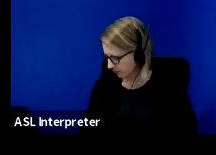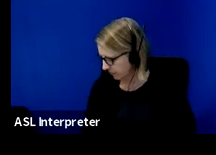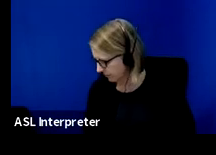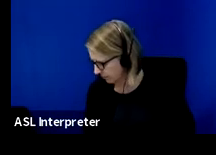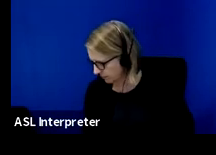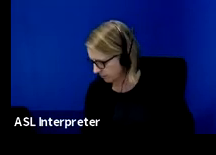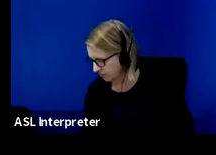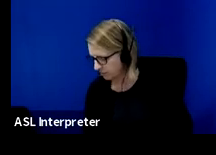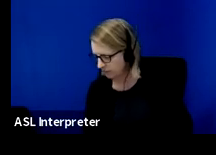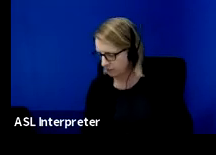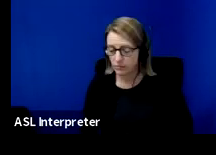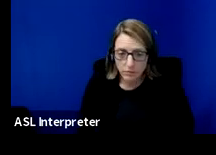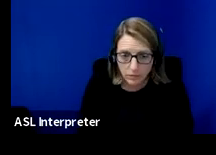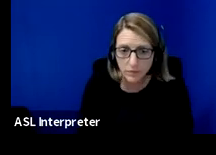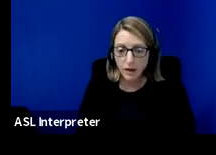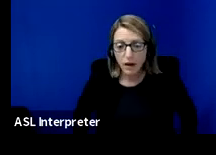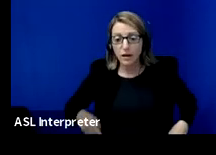ESD 112-- Kristina Wambold: All right, Andrew, can you take away our zoom pool.